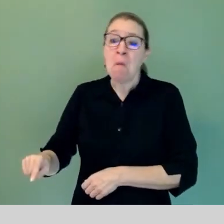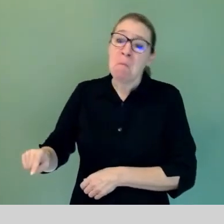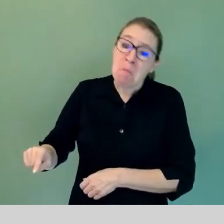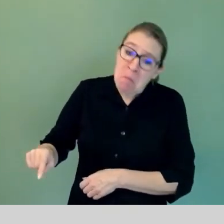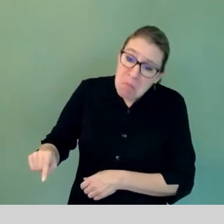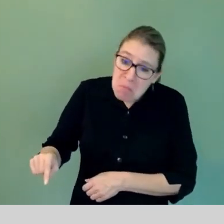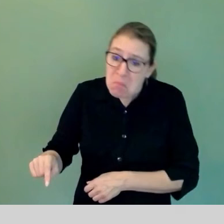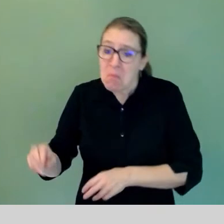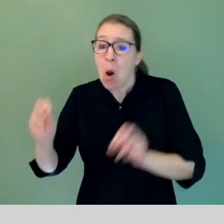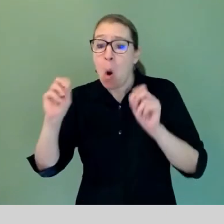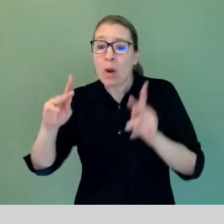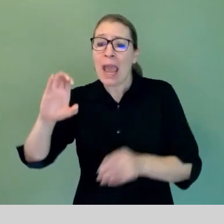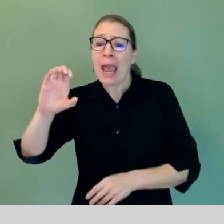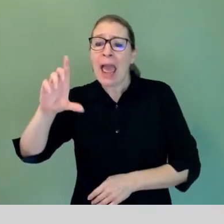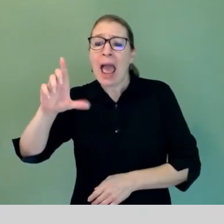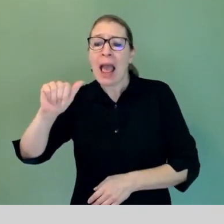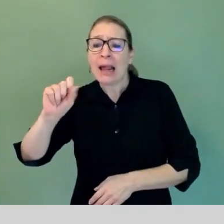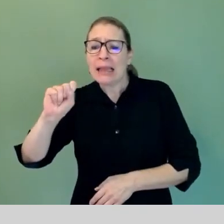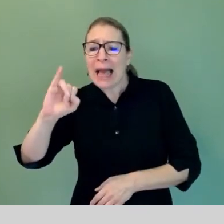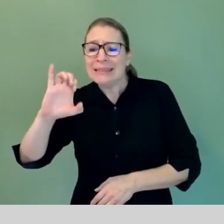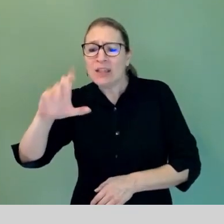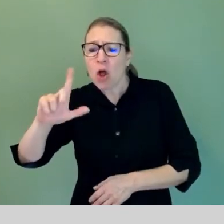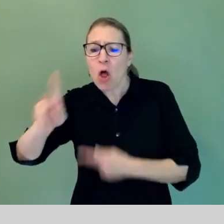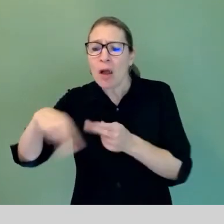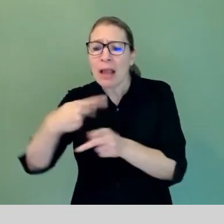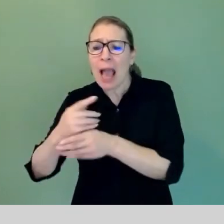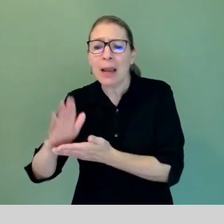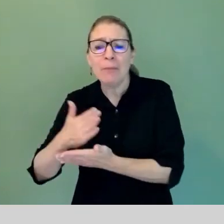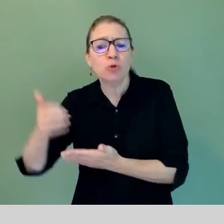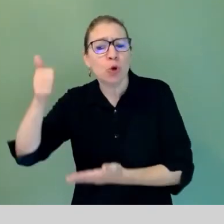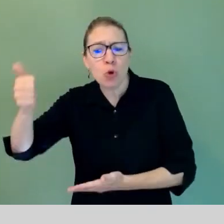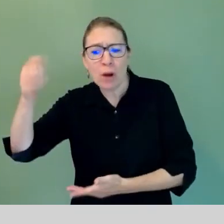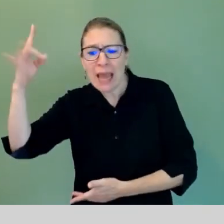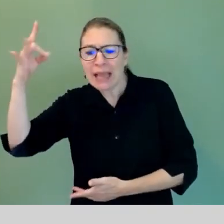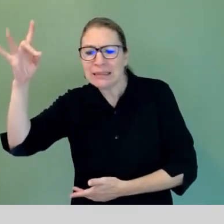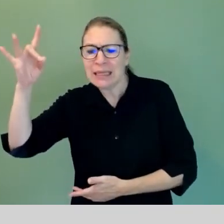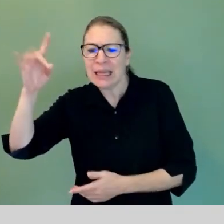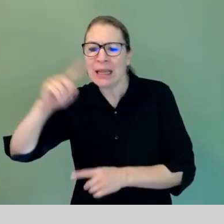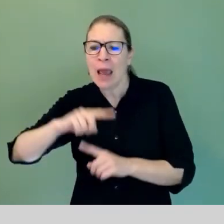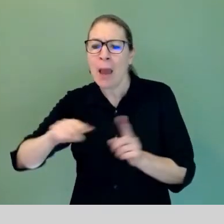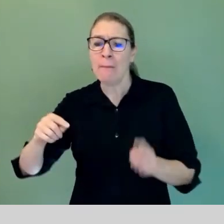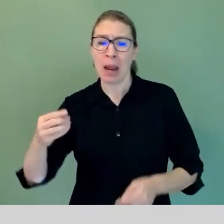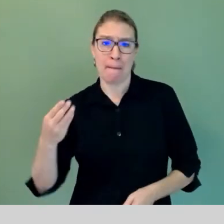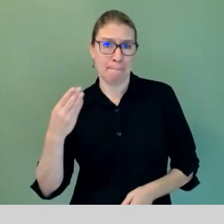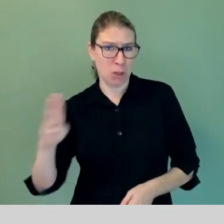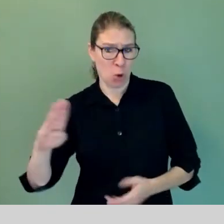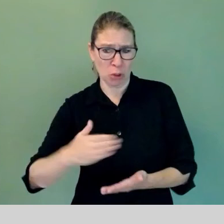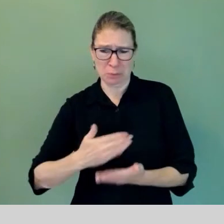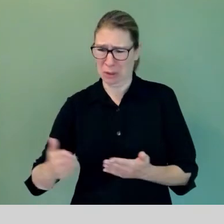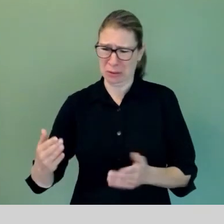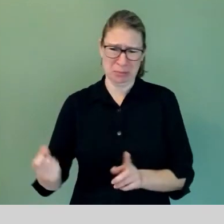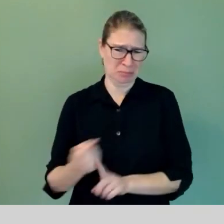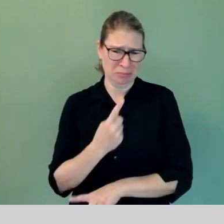we see that well, okay, classical is doing good, but blues is completely off.